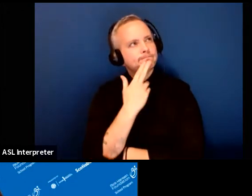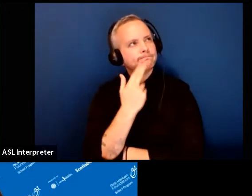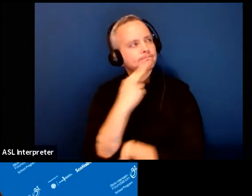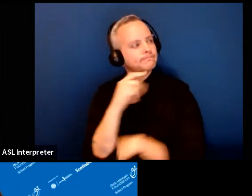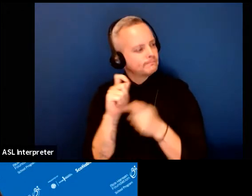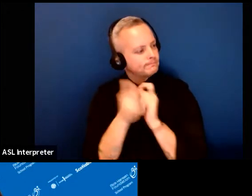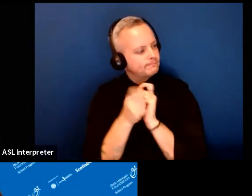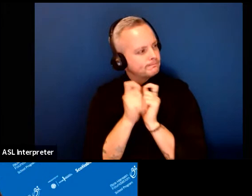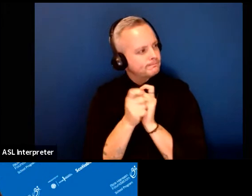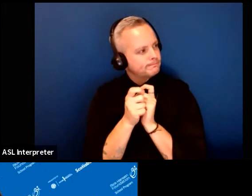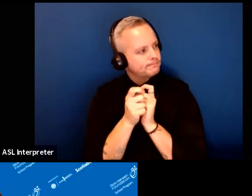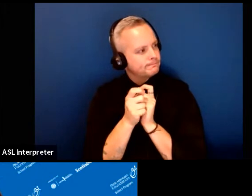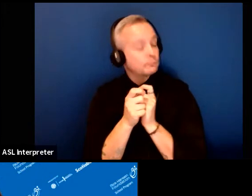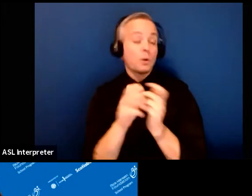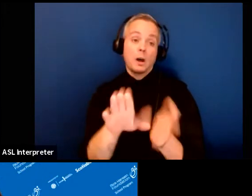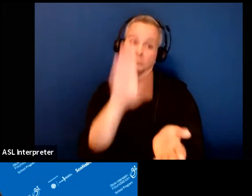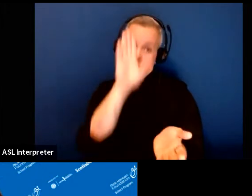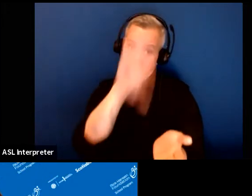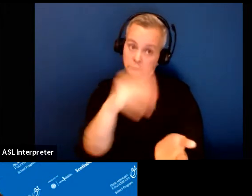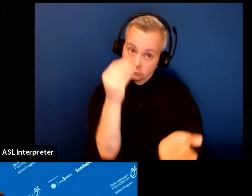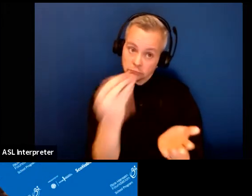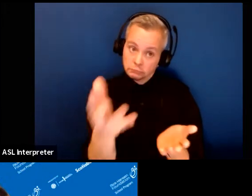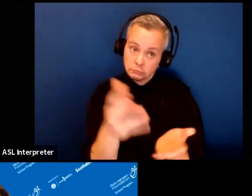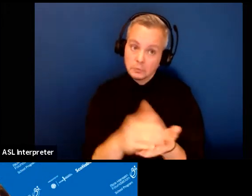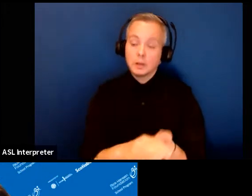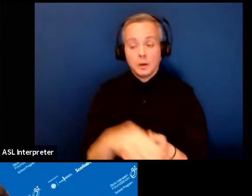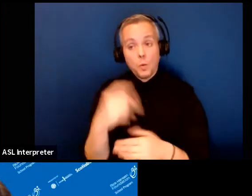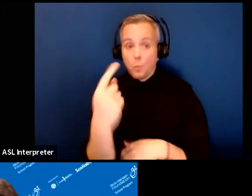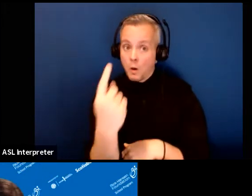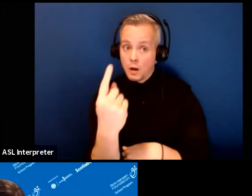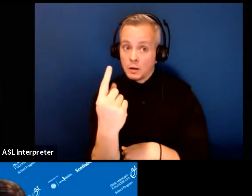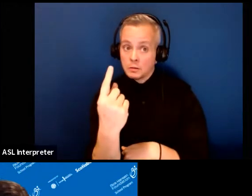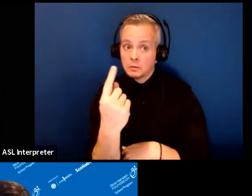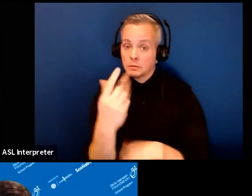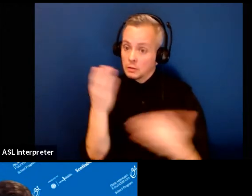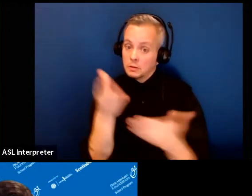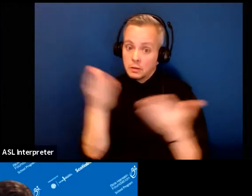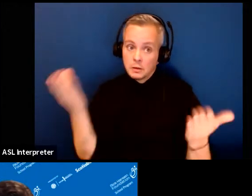WELL, BATH -- YOU KNOW WHAT? A SMALL LITTLE THING WOULD BE, I